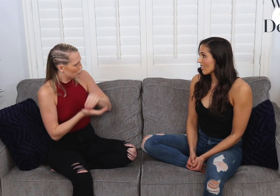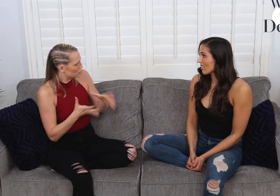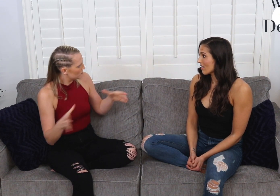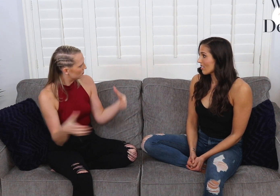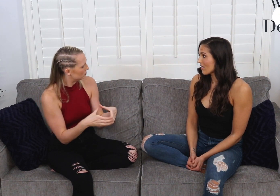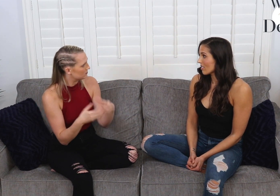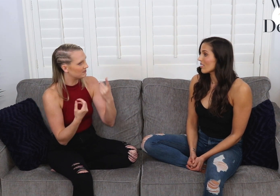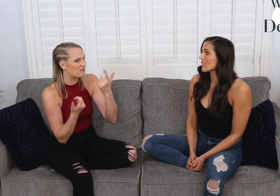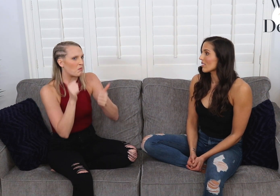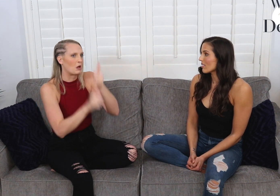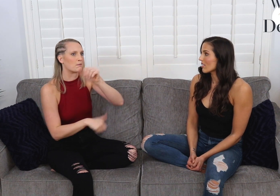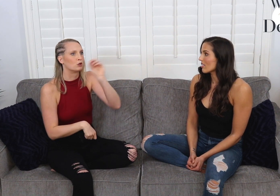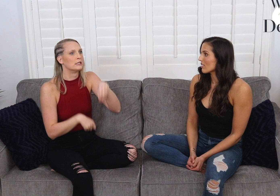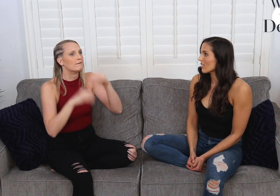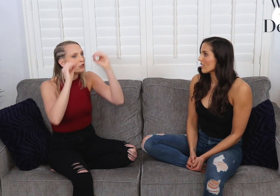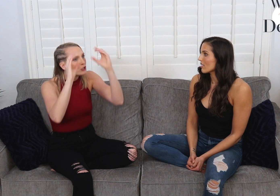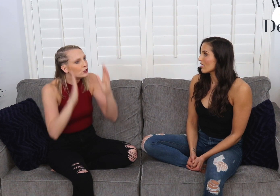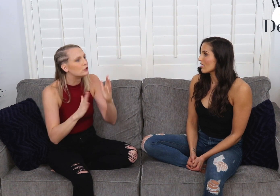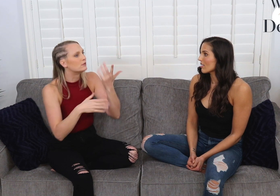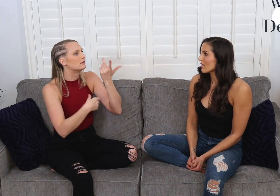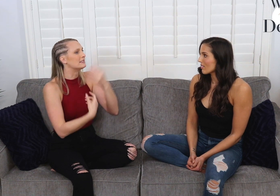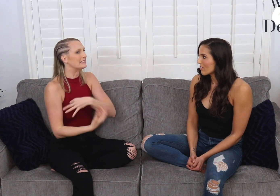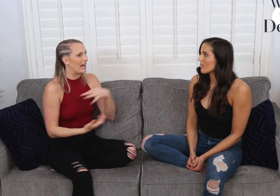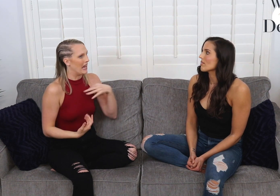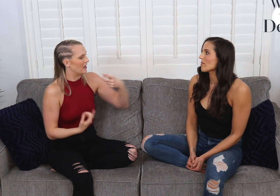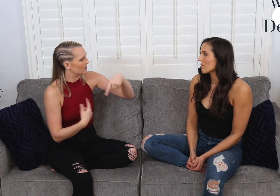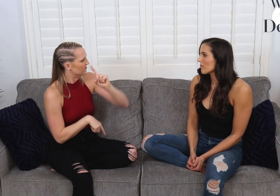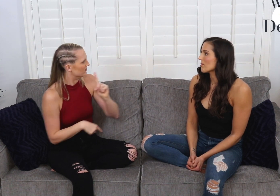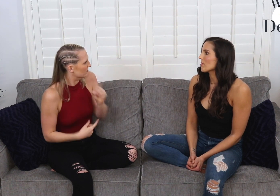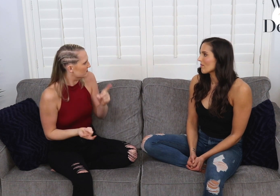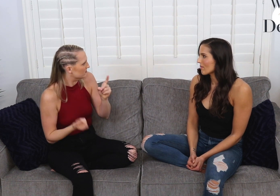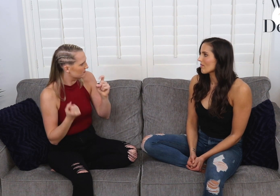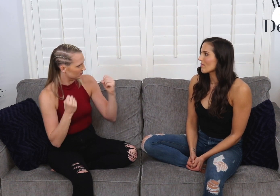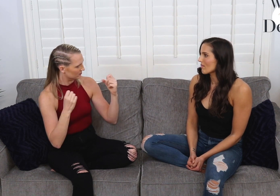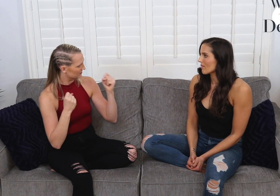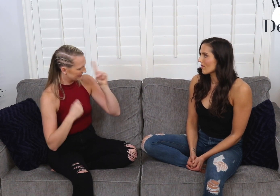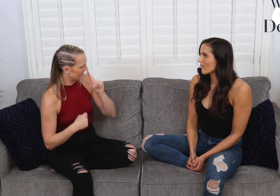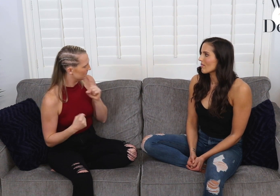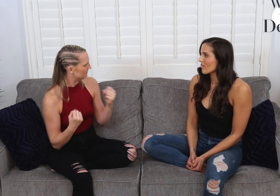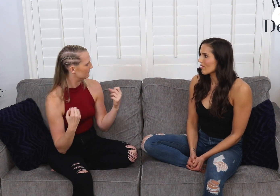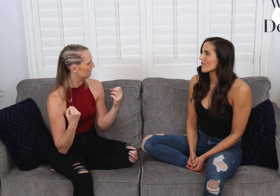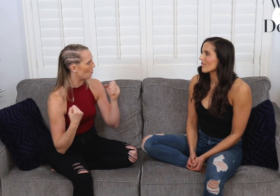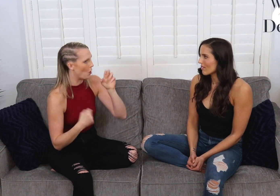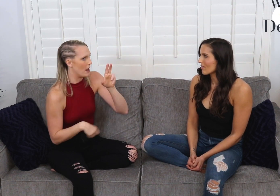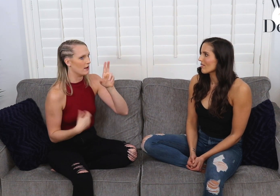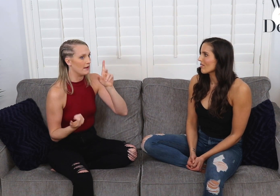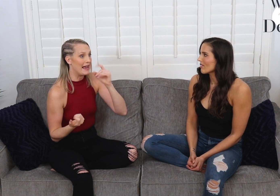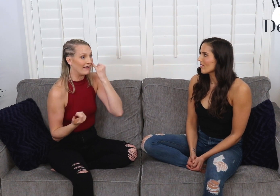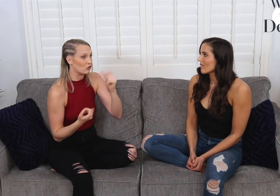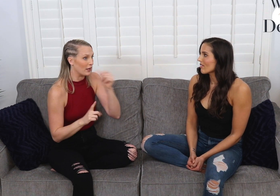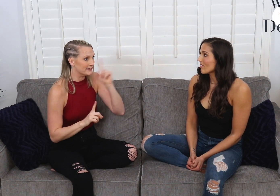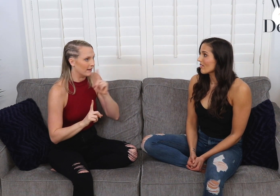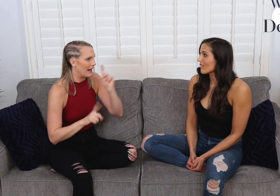Students and a lot of the teachers and staff members, they're either Deaf or communicate in Sign Language.